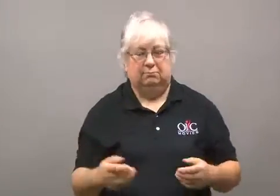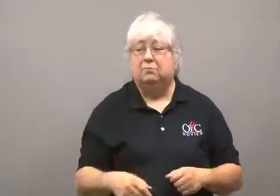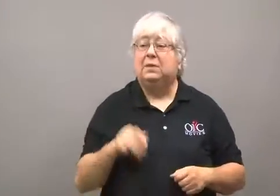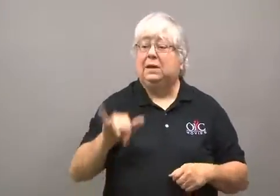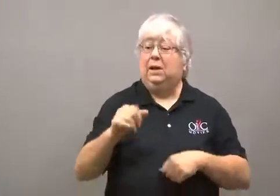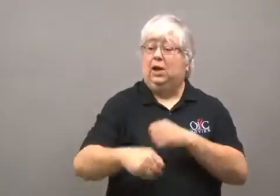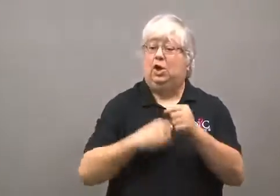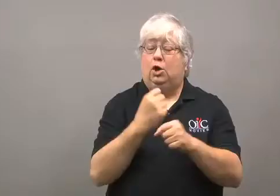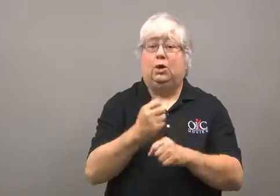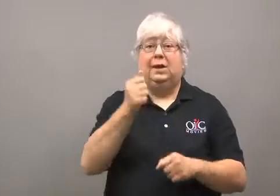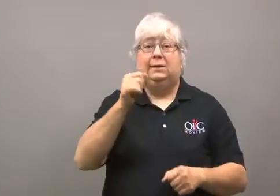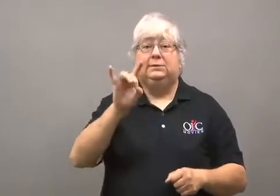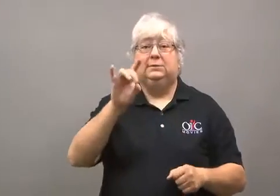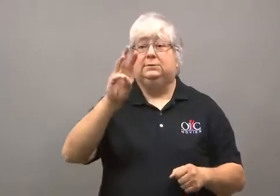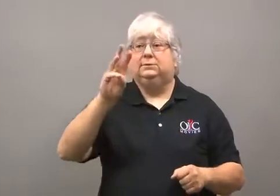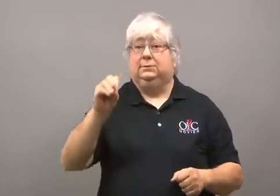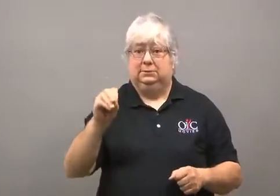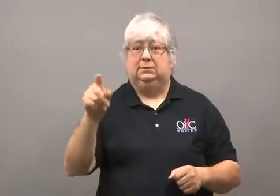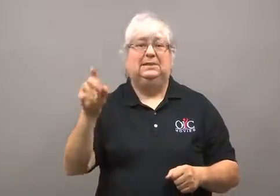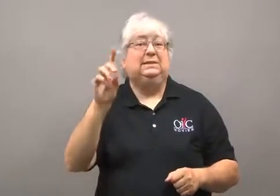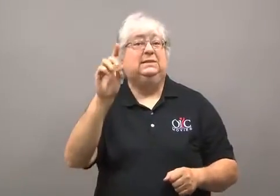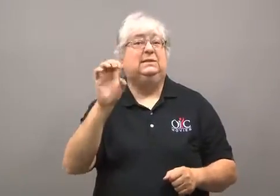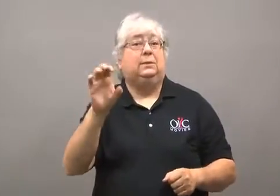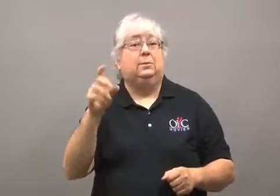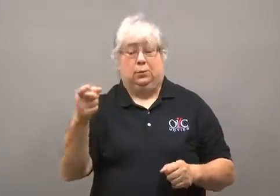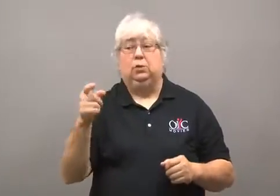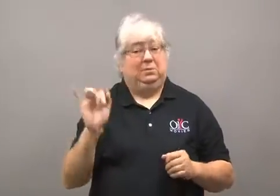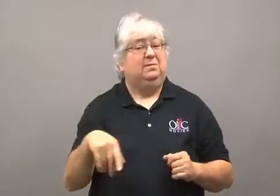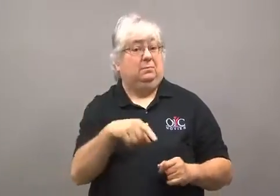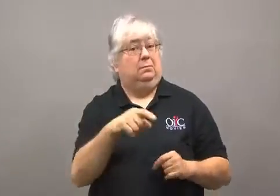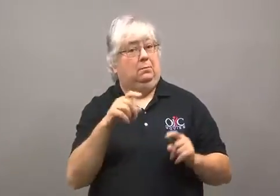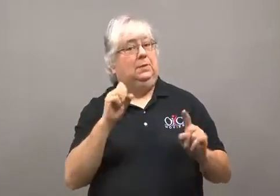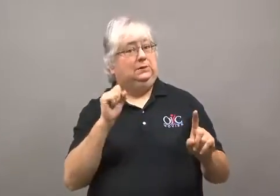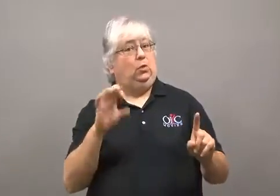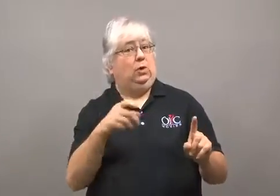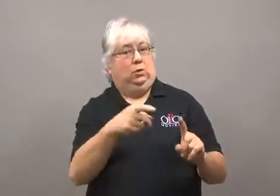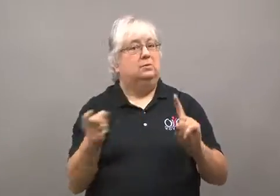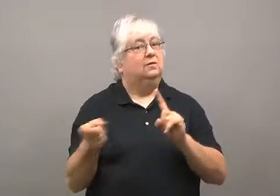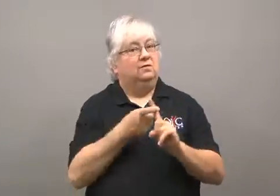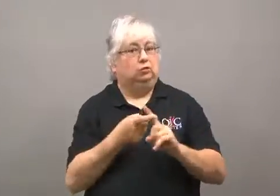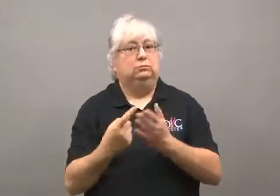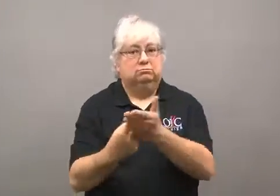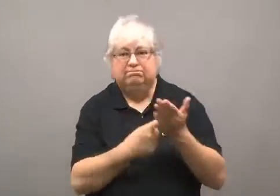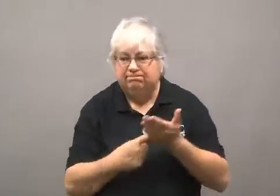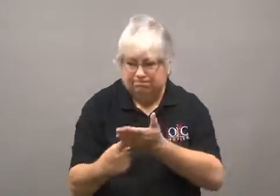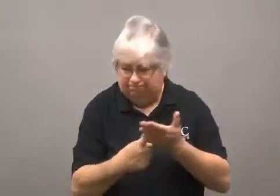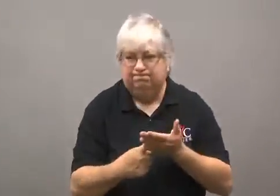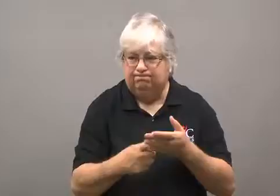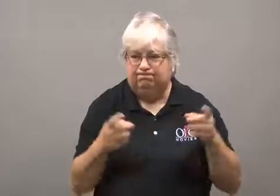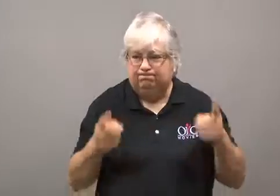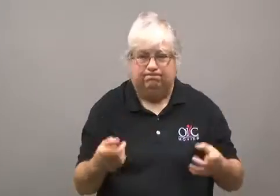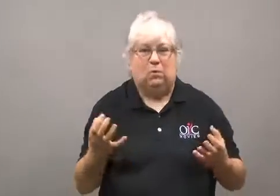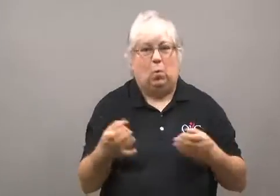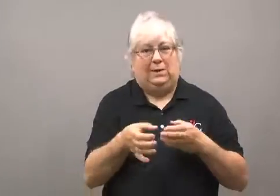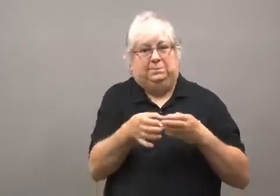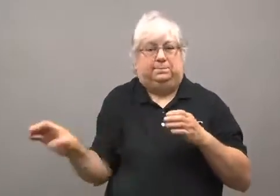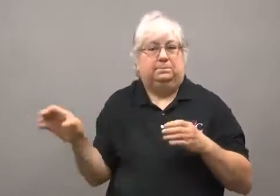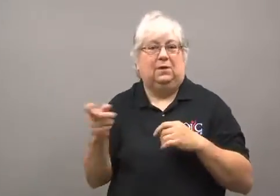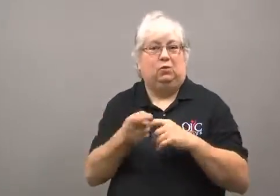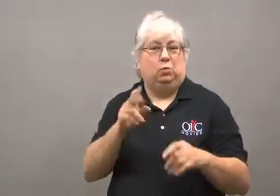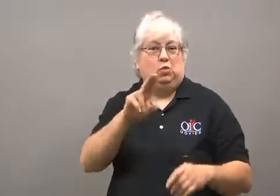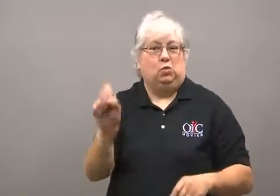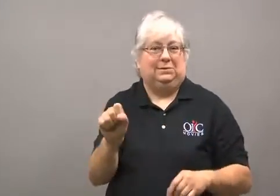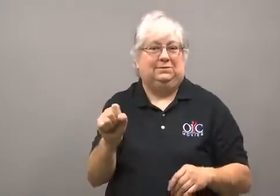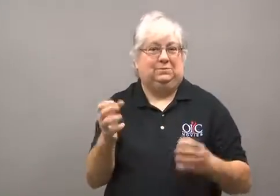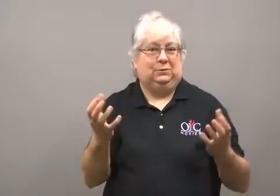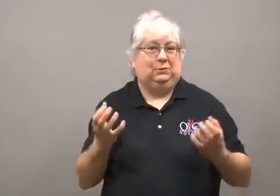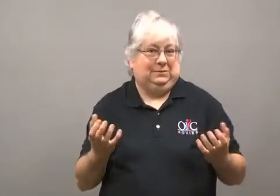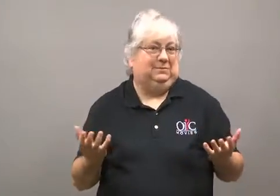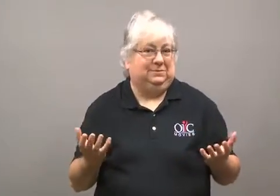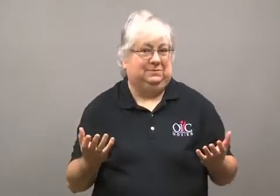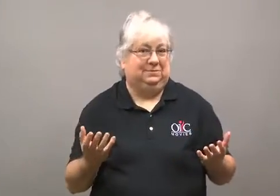In December of 1860, South Carolina was the first state to decide to secede.